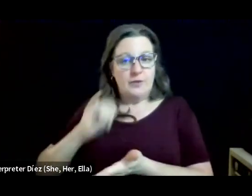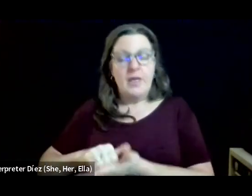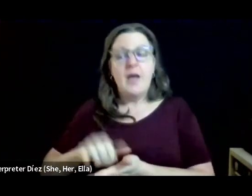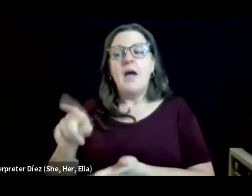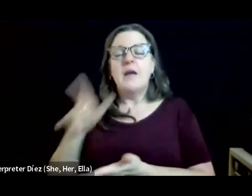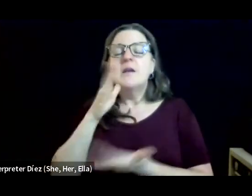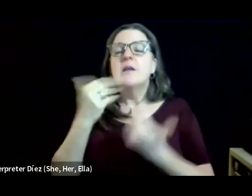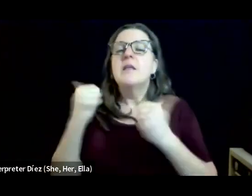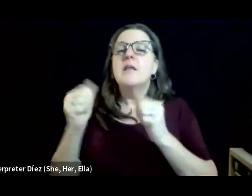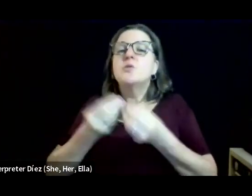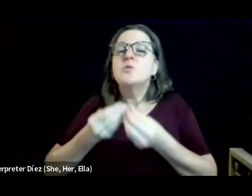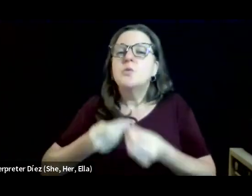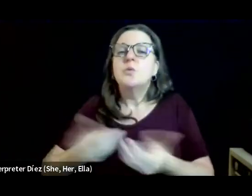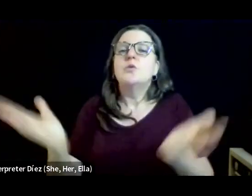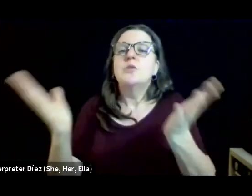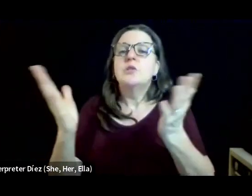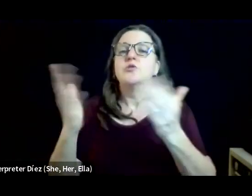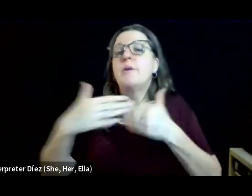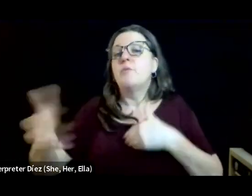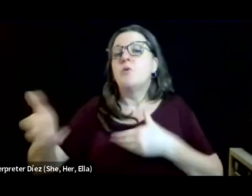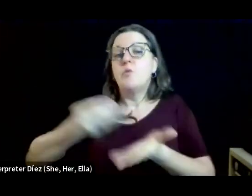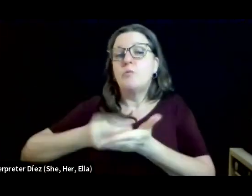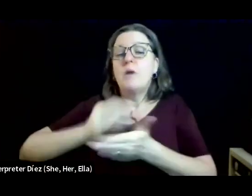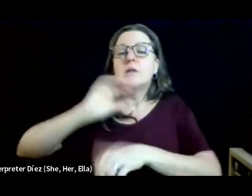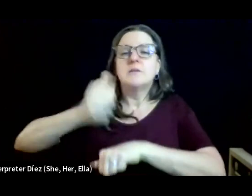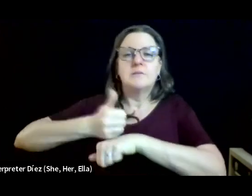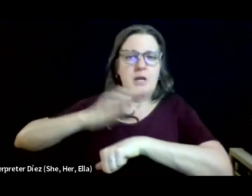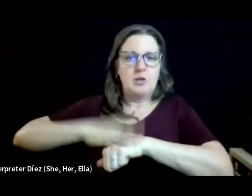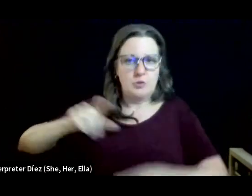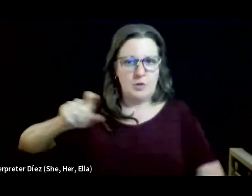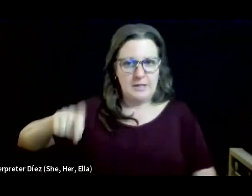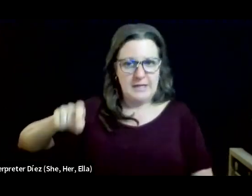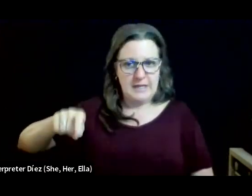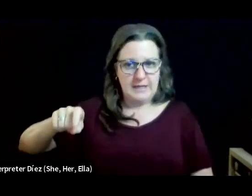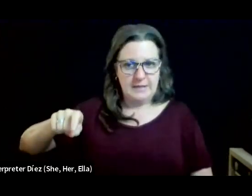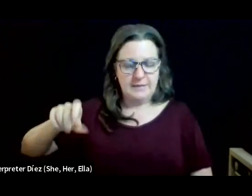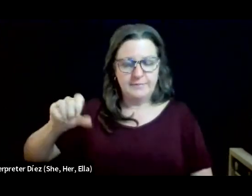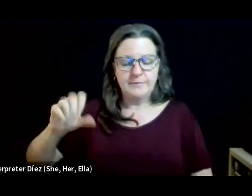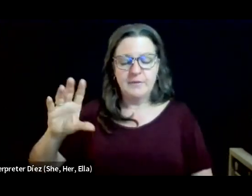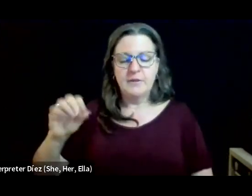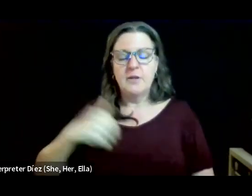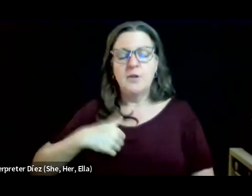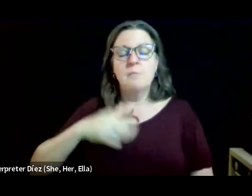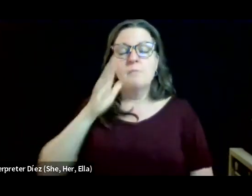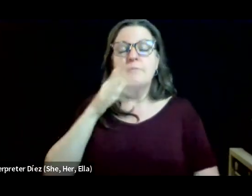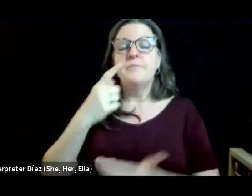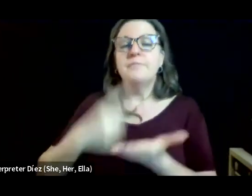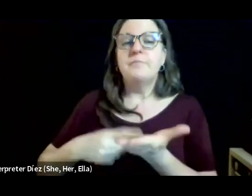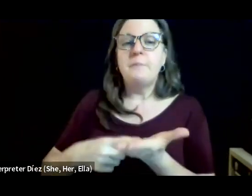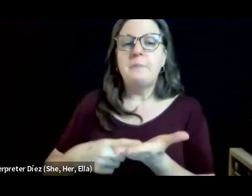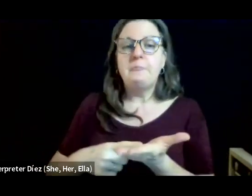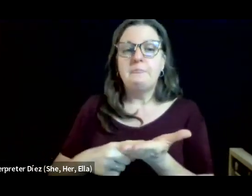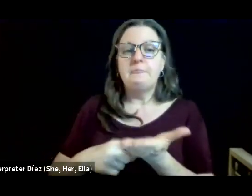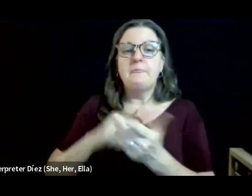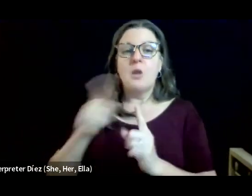the rest of the money based on need. So, you know, I would argue and we were talking today, that